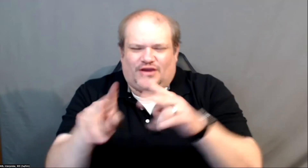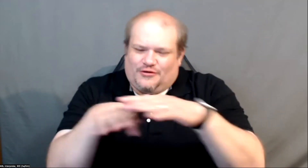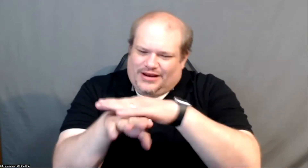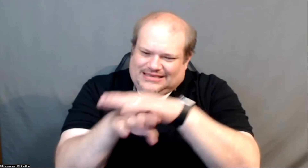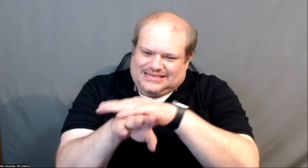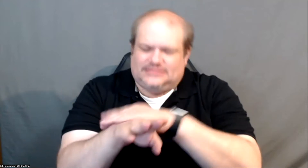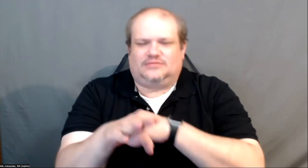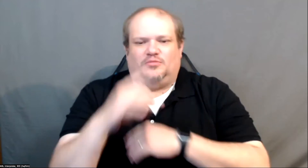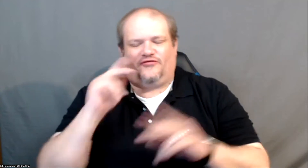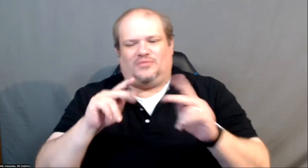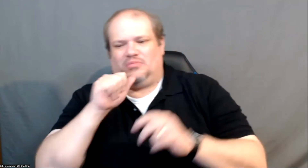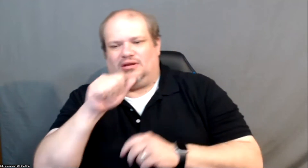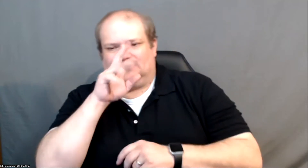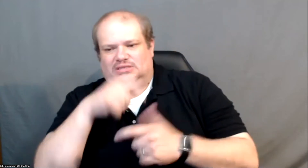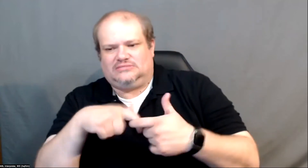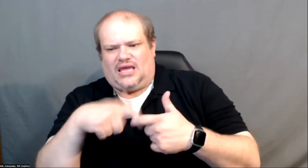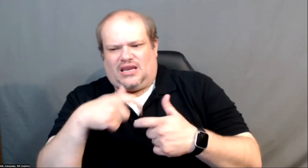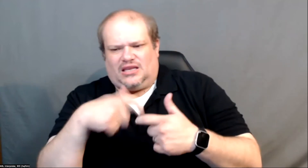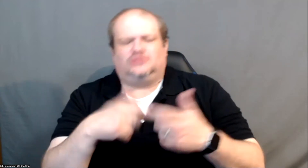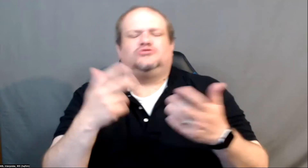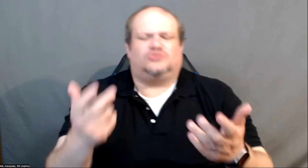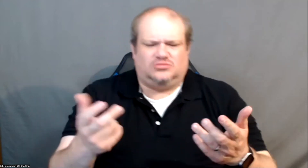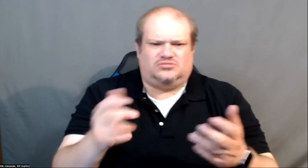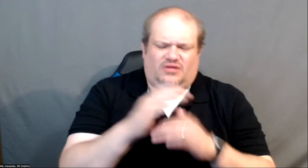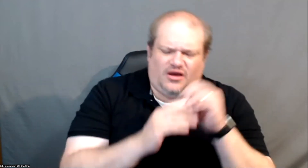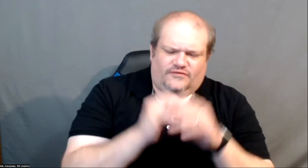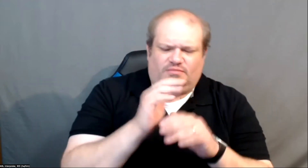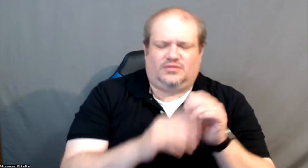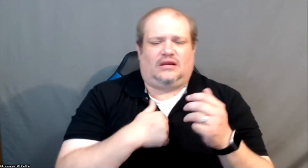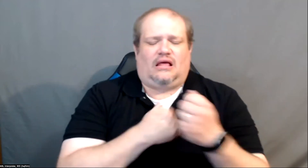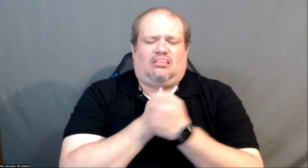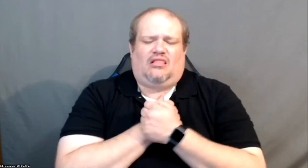And like comfortable. Also, I just love the phrase “Una vez mas.” Anyways.